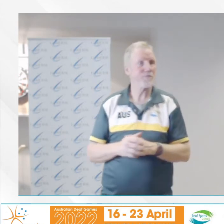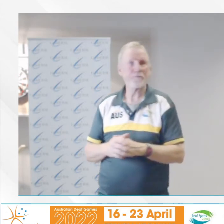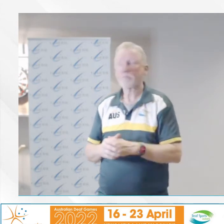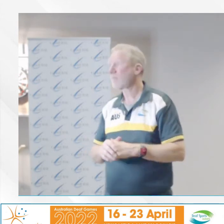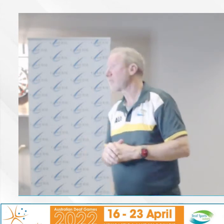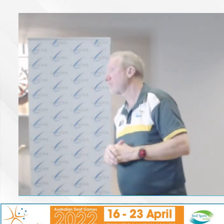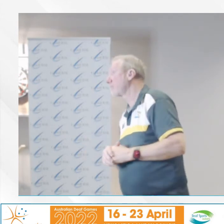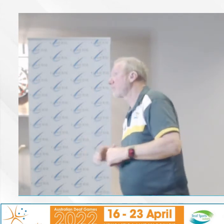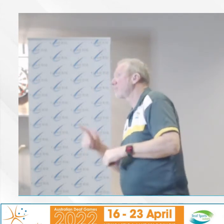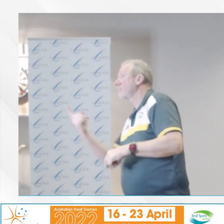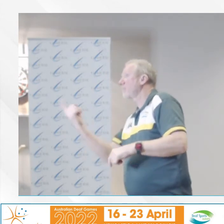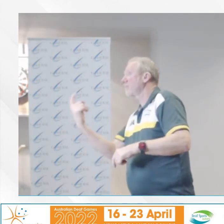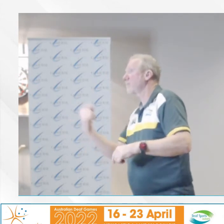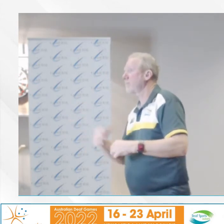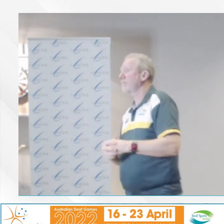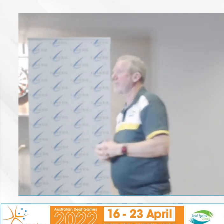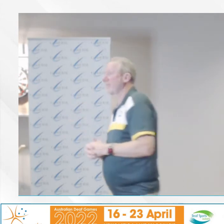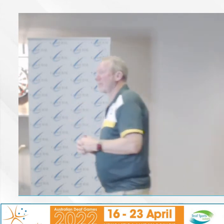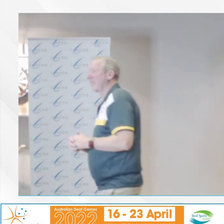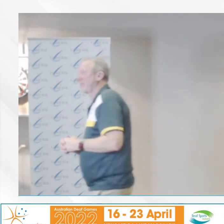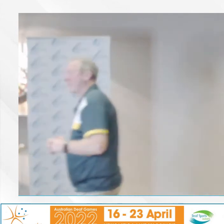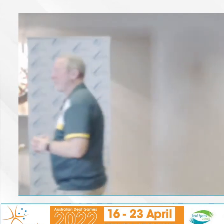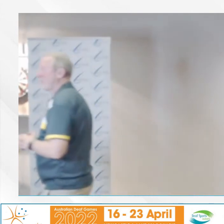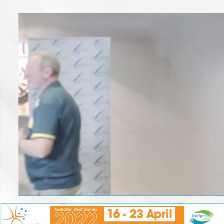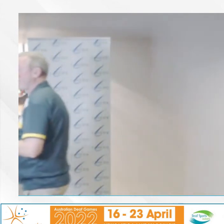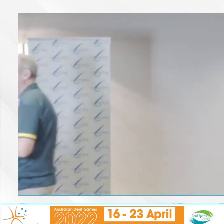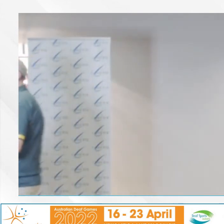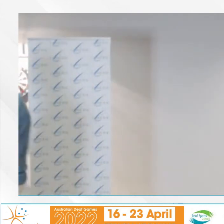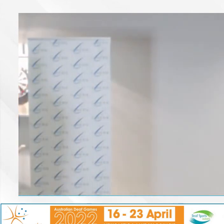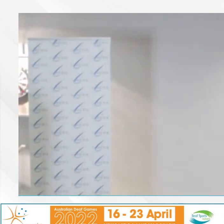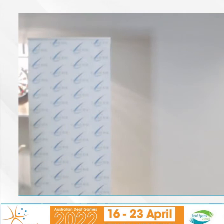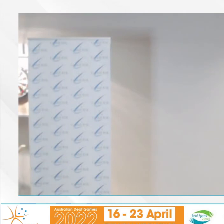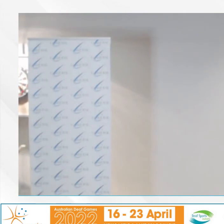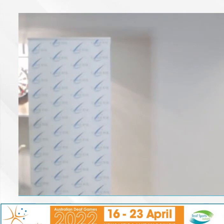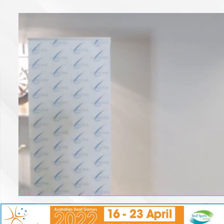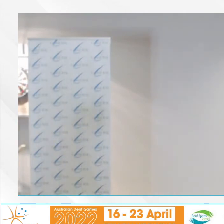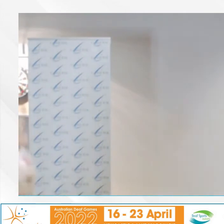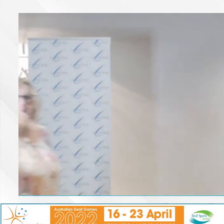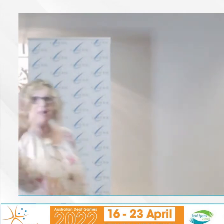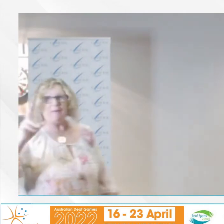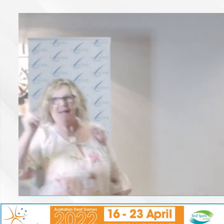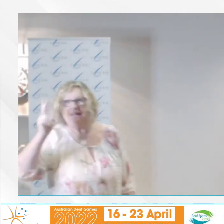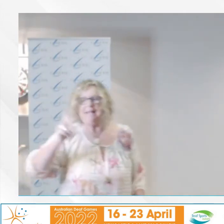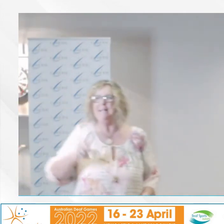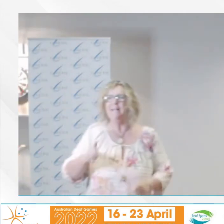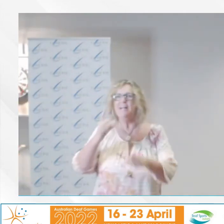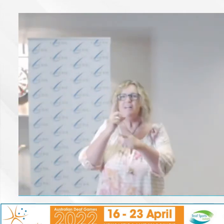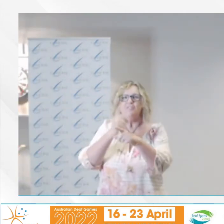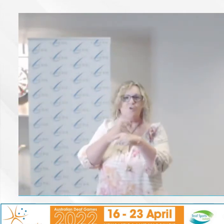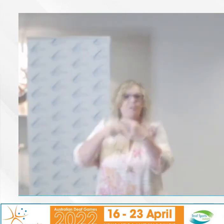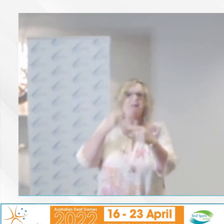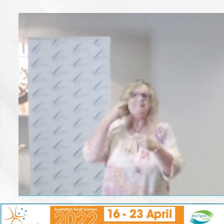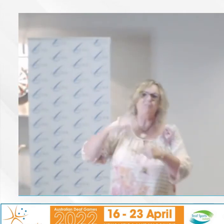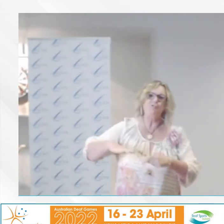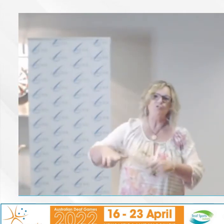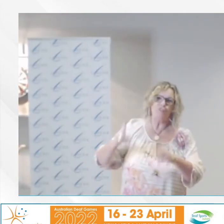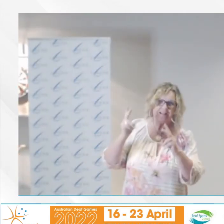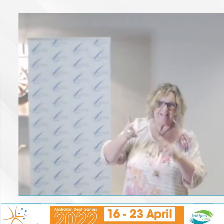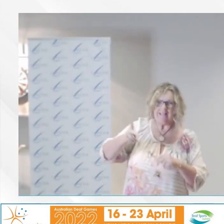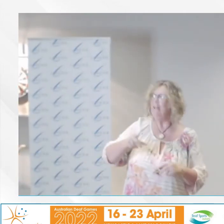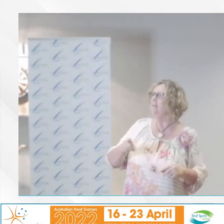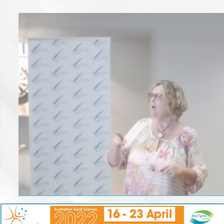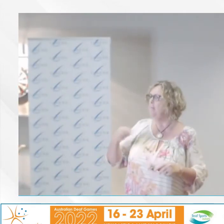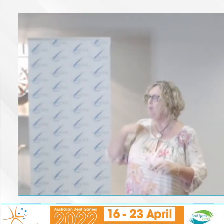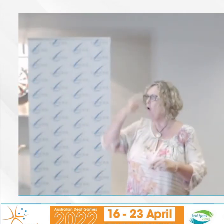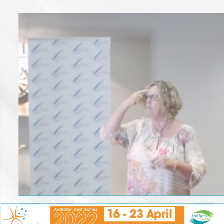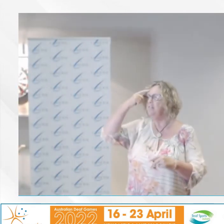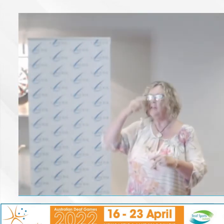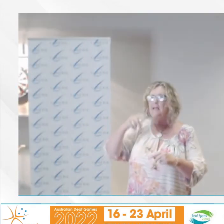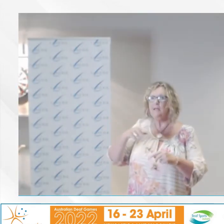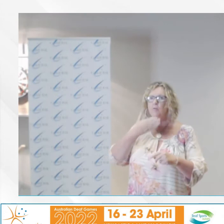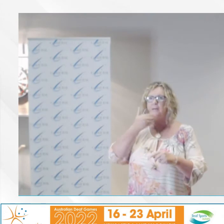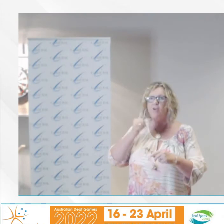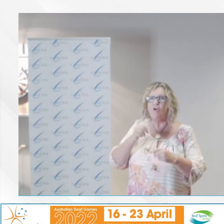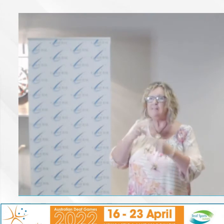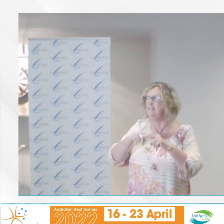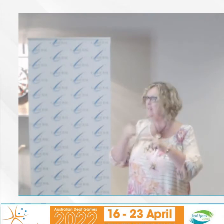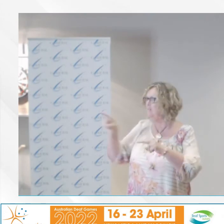newcastle hello it's me again um i'm talking about deaf children again i just had another idea